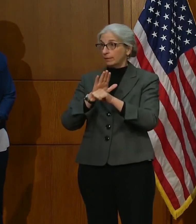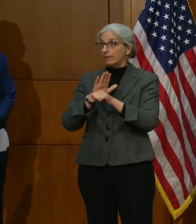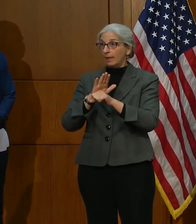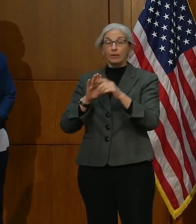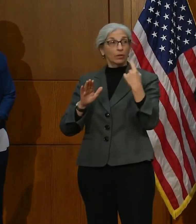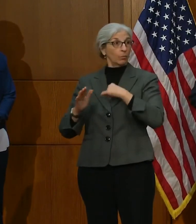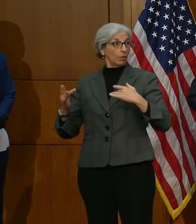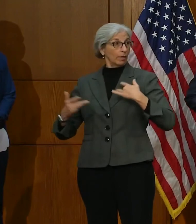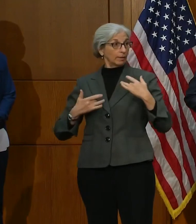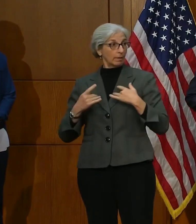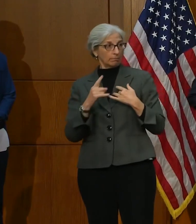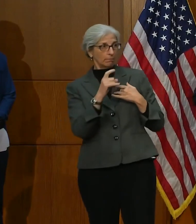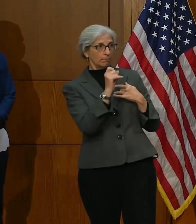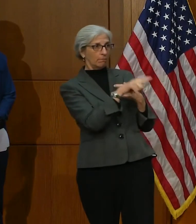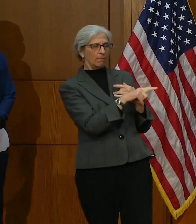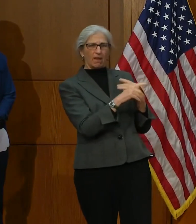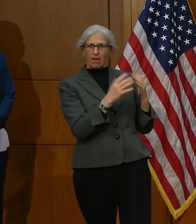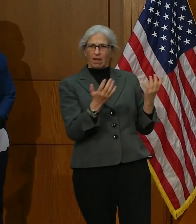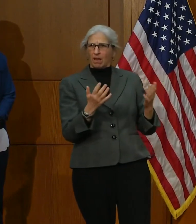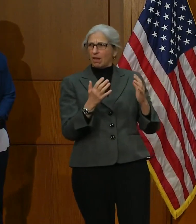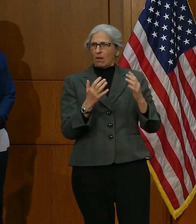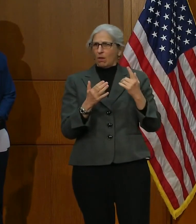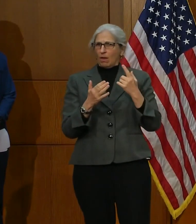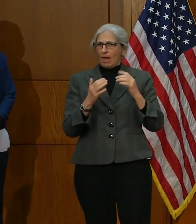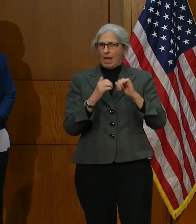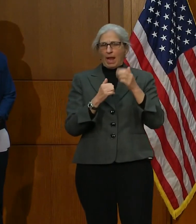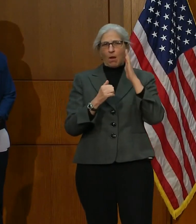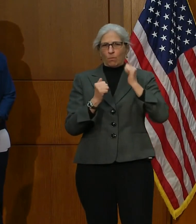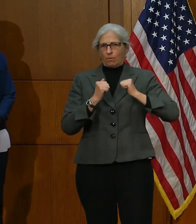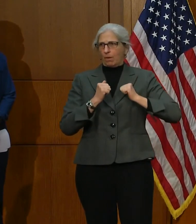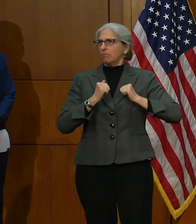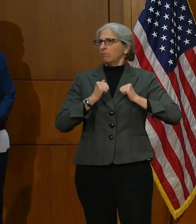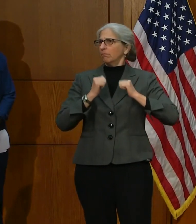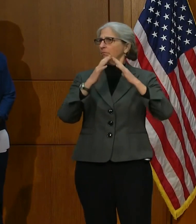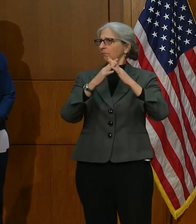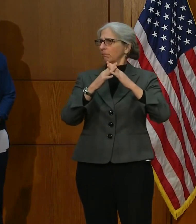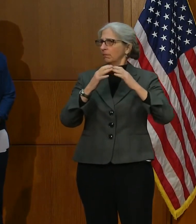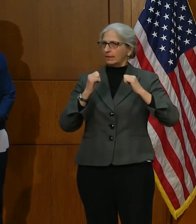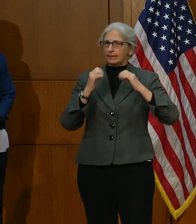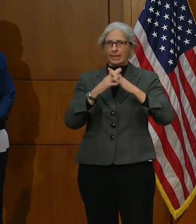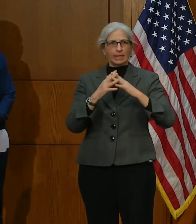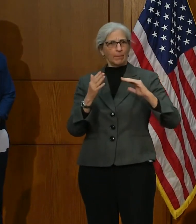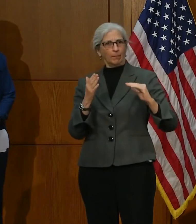WILL ONLY GROW, SO WE'RE REALLY EXCITED ABOUT THAT. WILL BE FIT